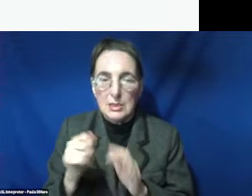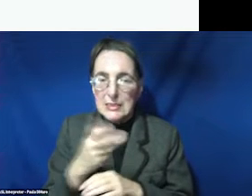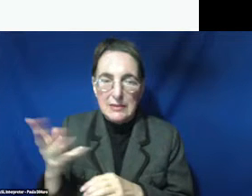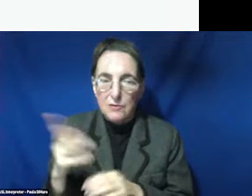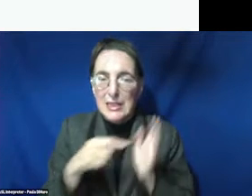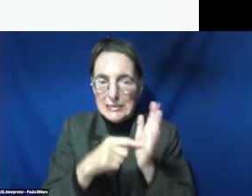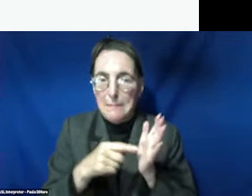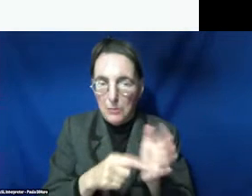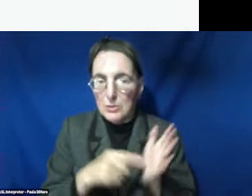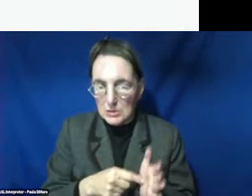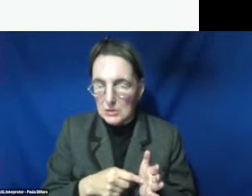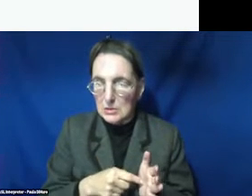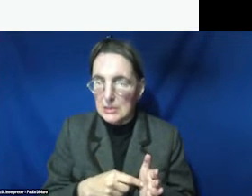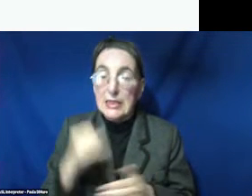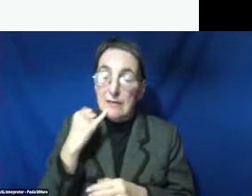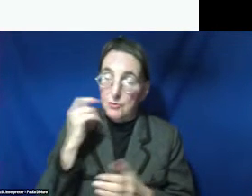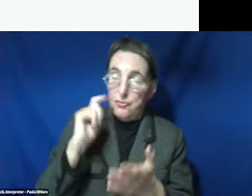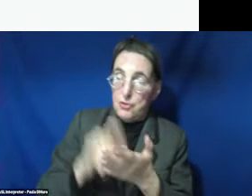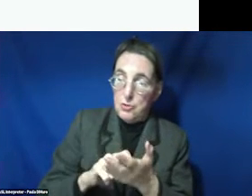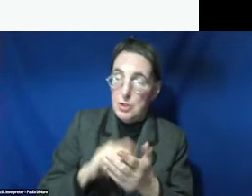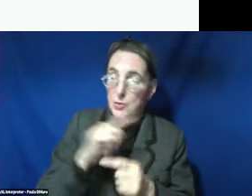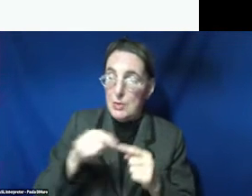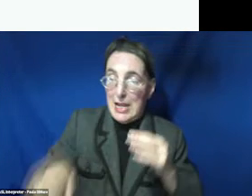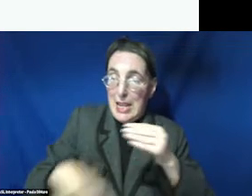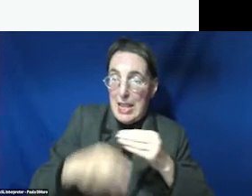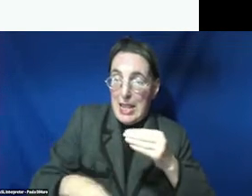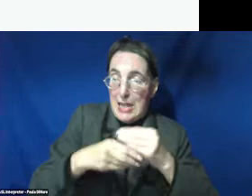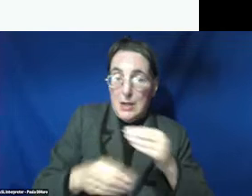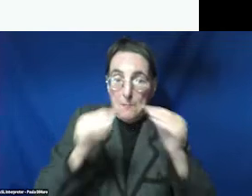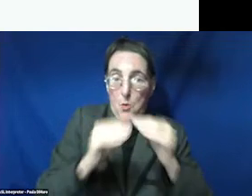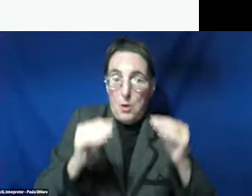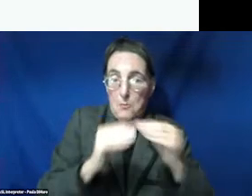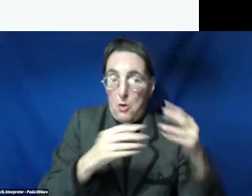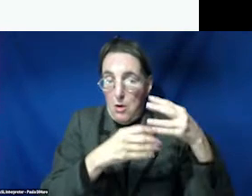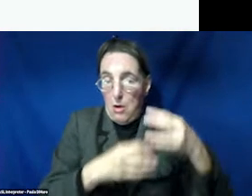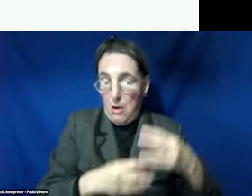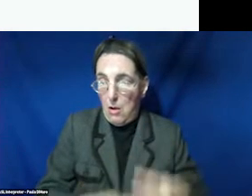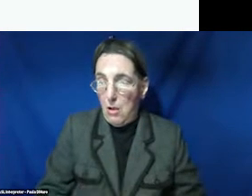And if you notice, as I add more and more items, the right-hand side gets longer and longer.